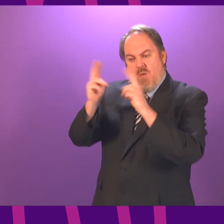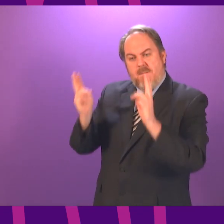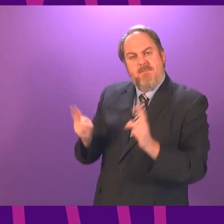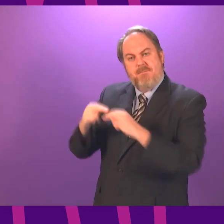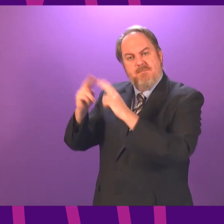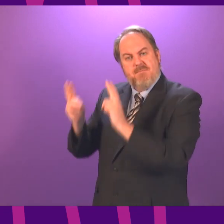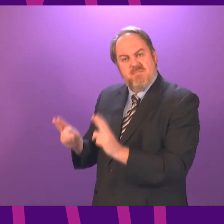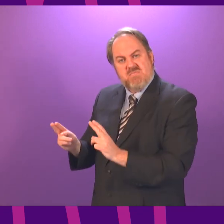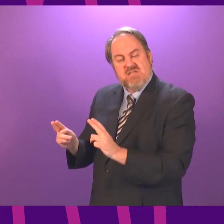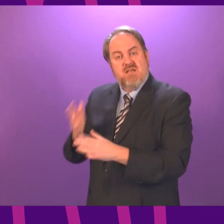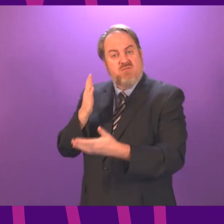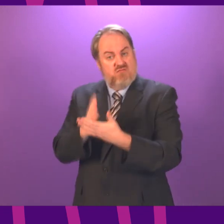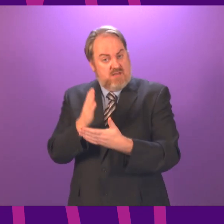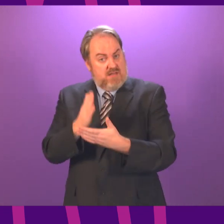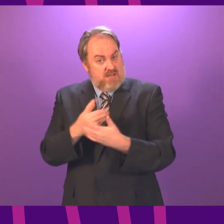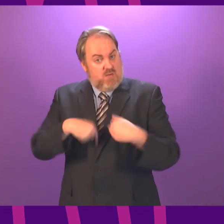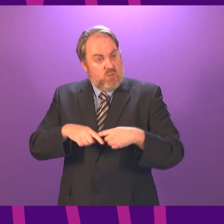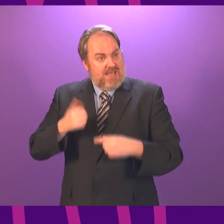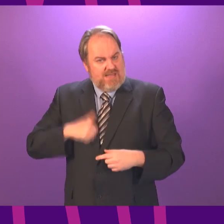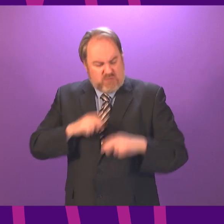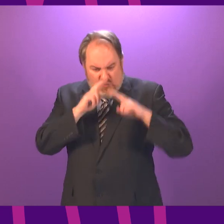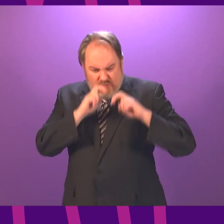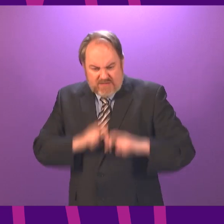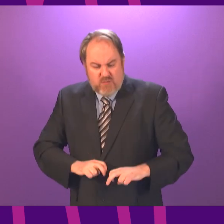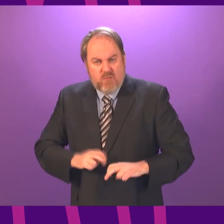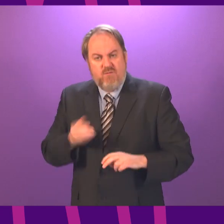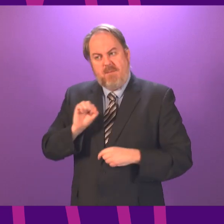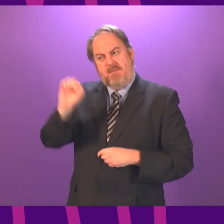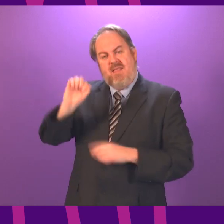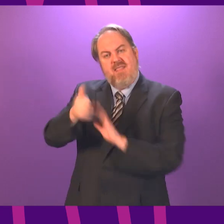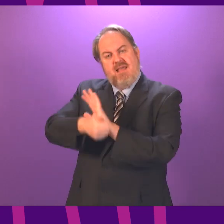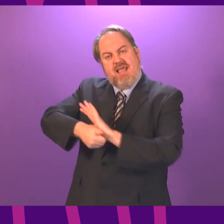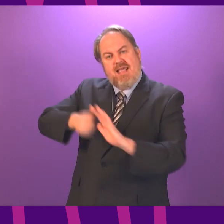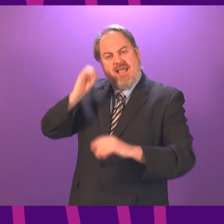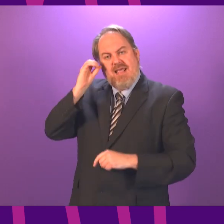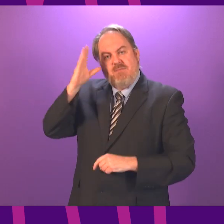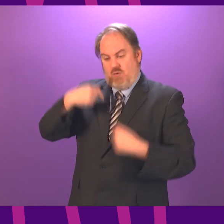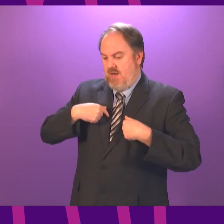Some detailed consideration was also required by experts, not politicians, of the particular